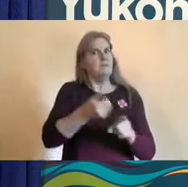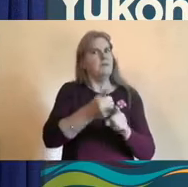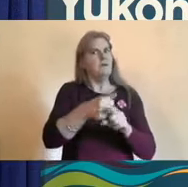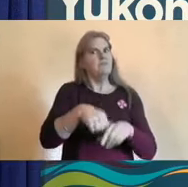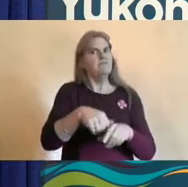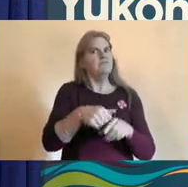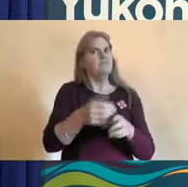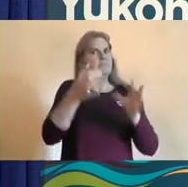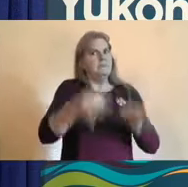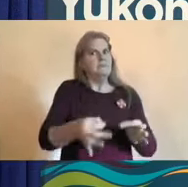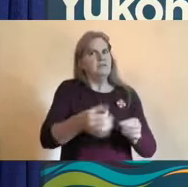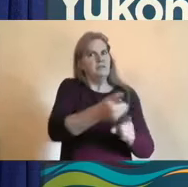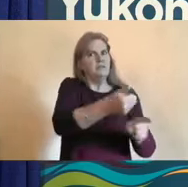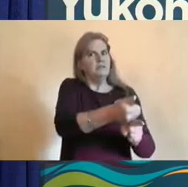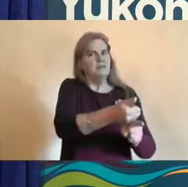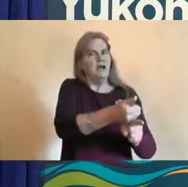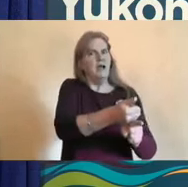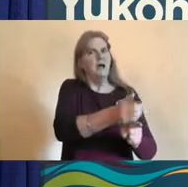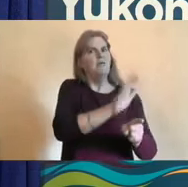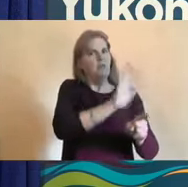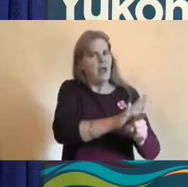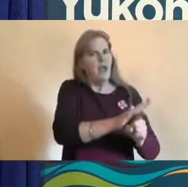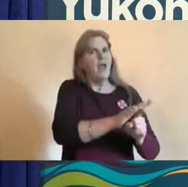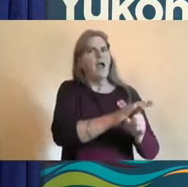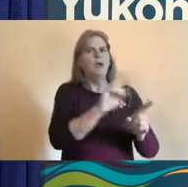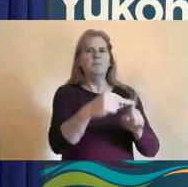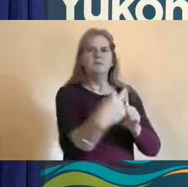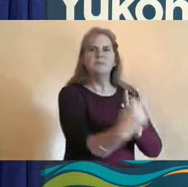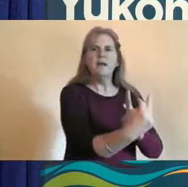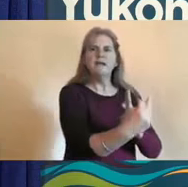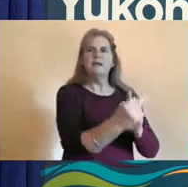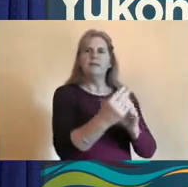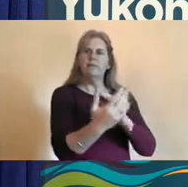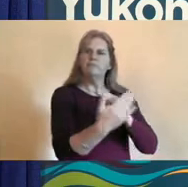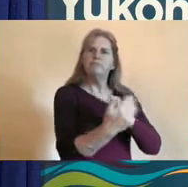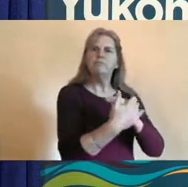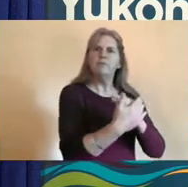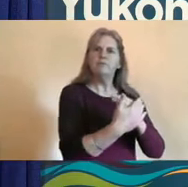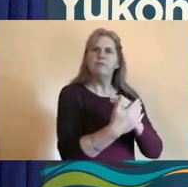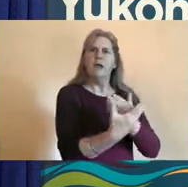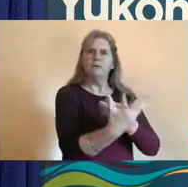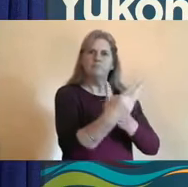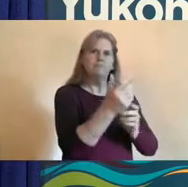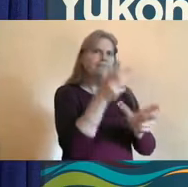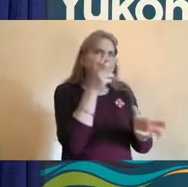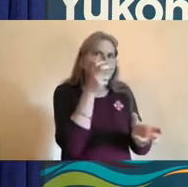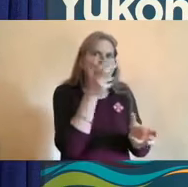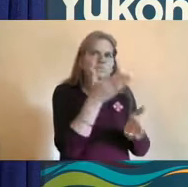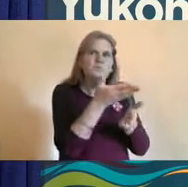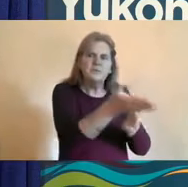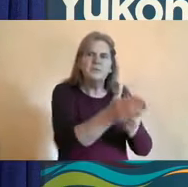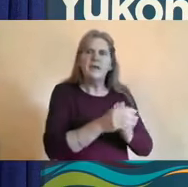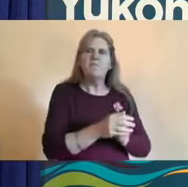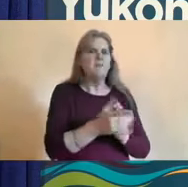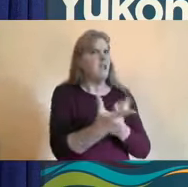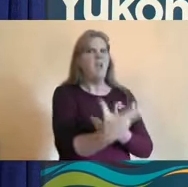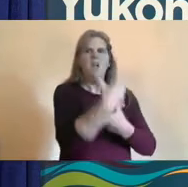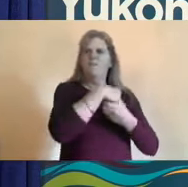We want the youth voice to be heard, and we want to ensure that they can feed into this